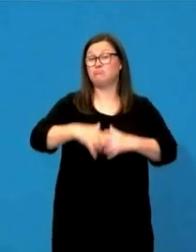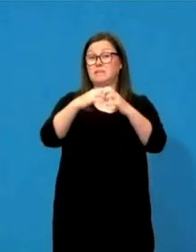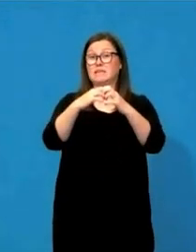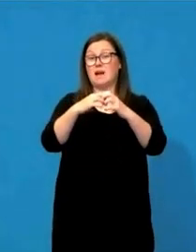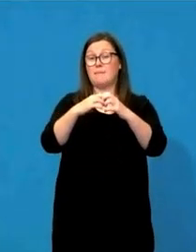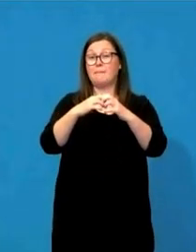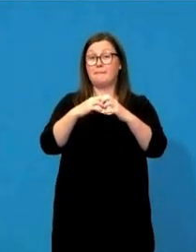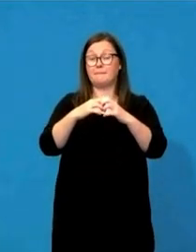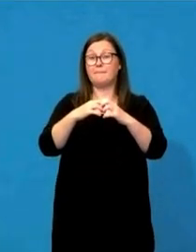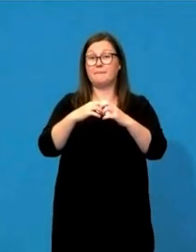western lens.